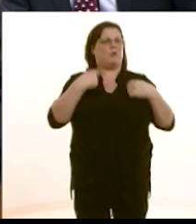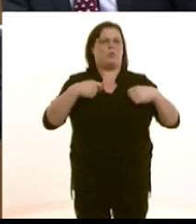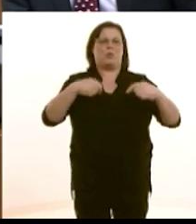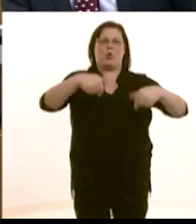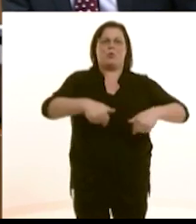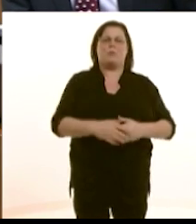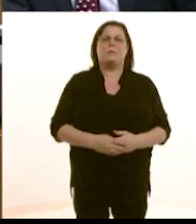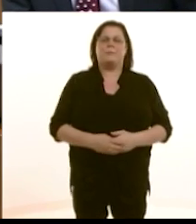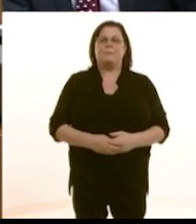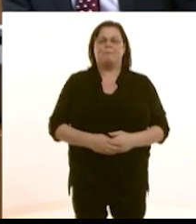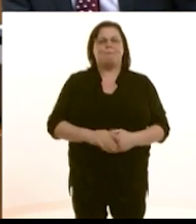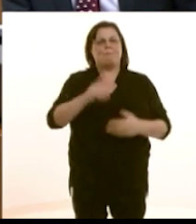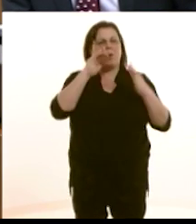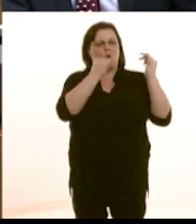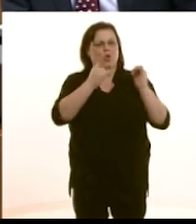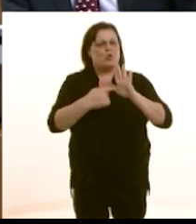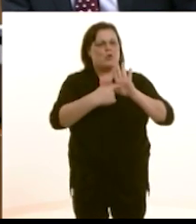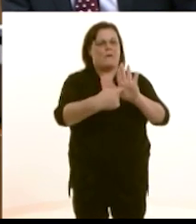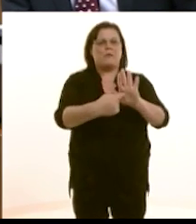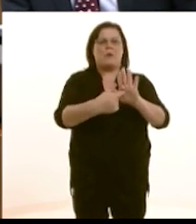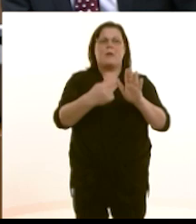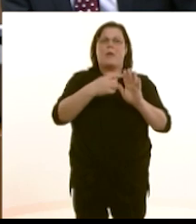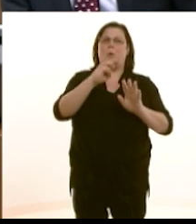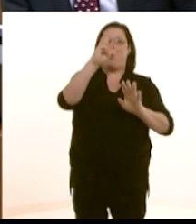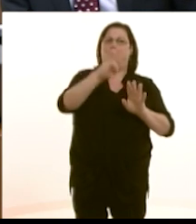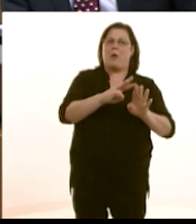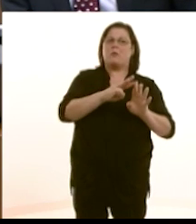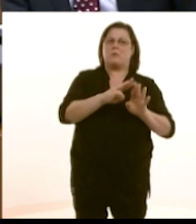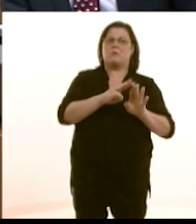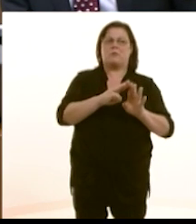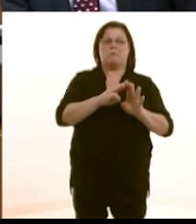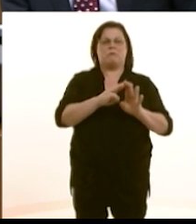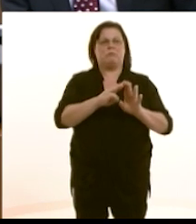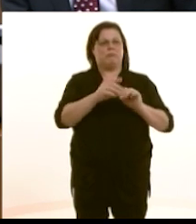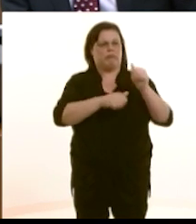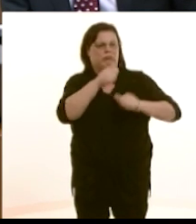The survey showed that Wales is a place, a nation, where social work is recognised and